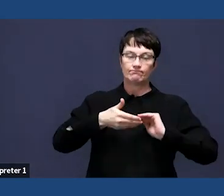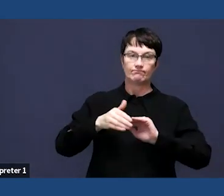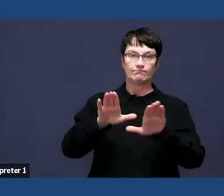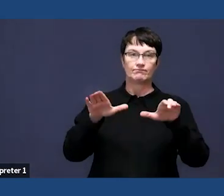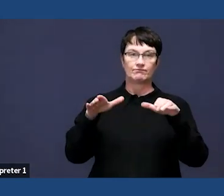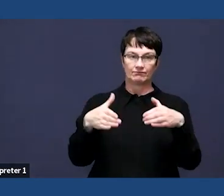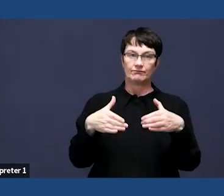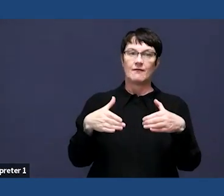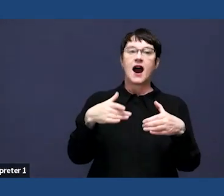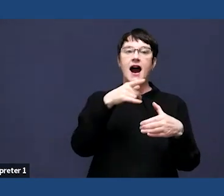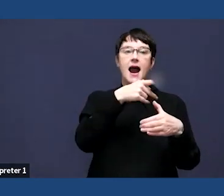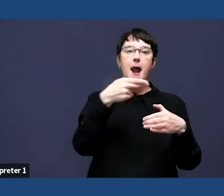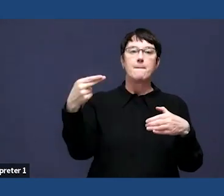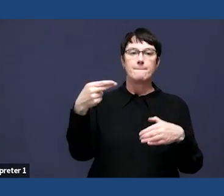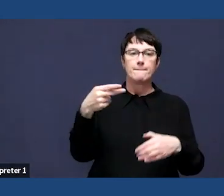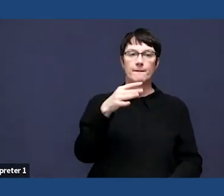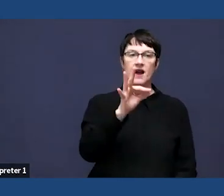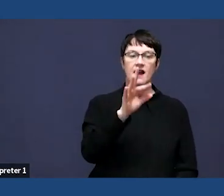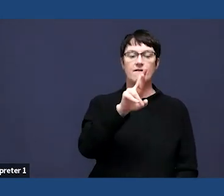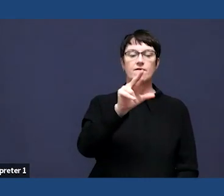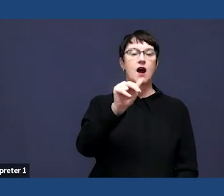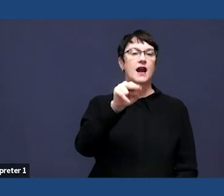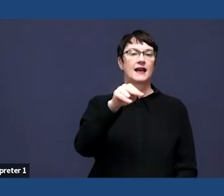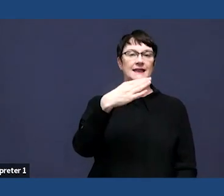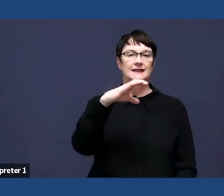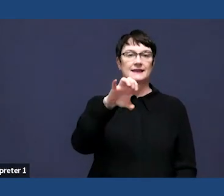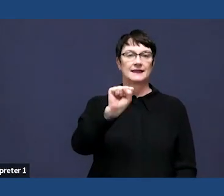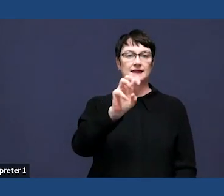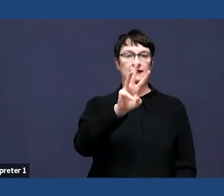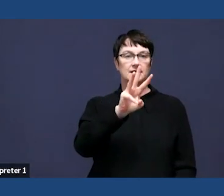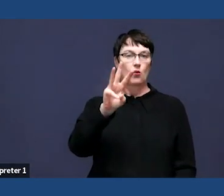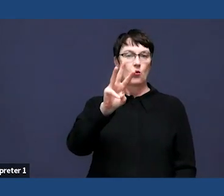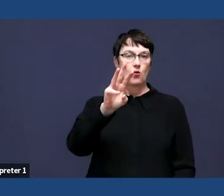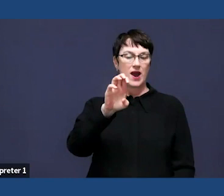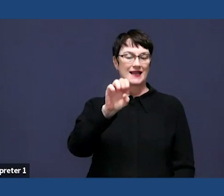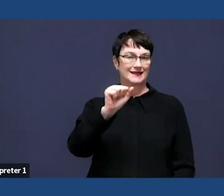Thank you Ambassador for that great introduction.